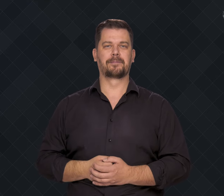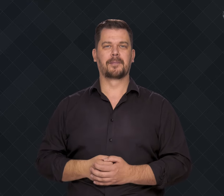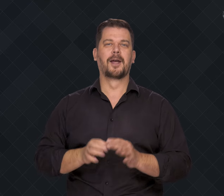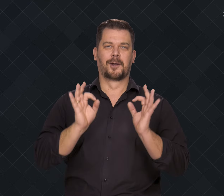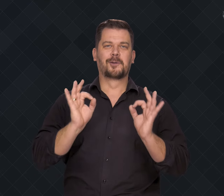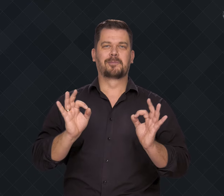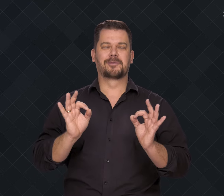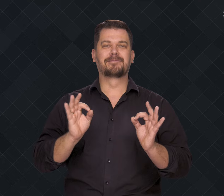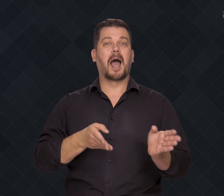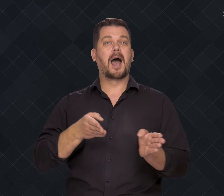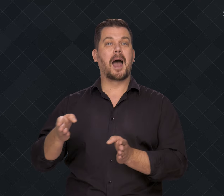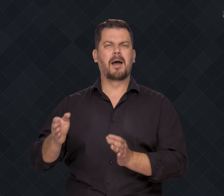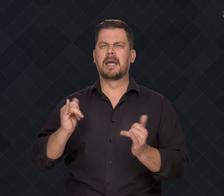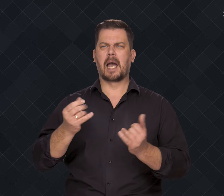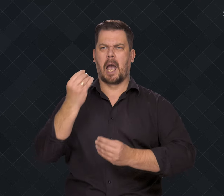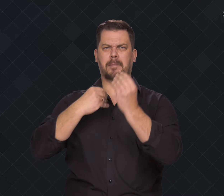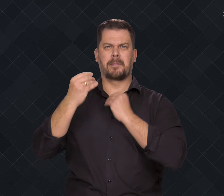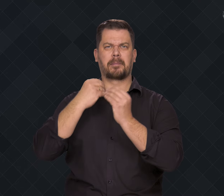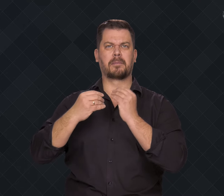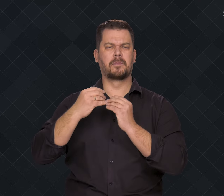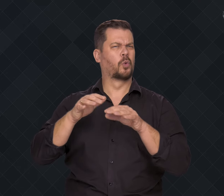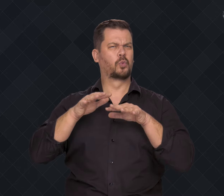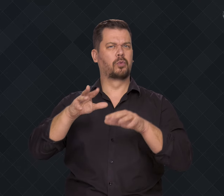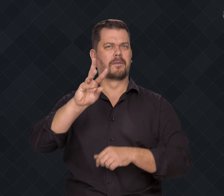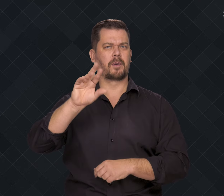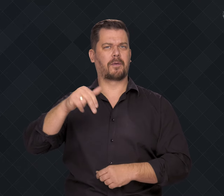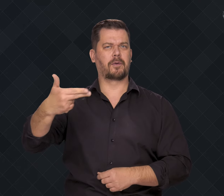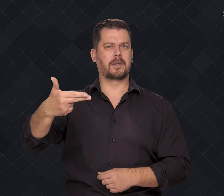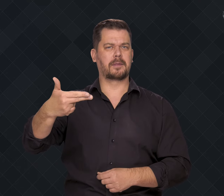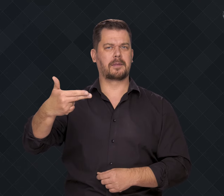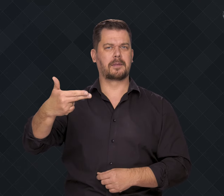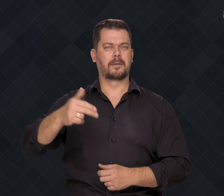All right, so what products contain a lot of carbohydrates?